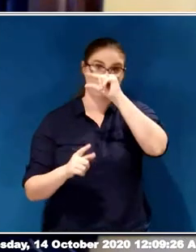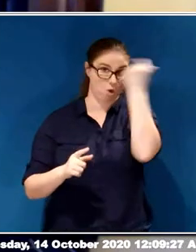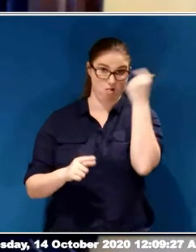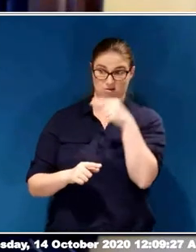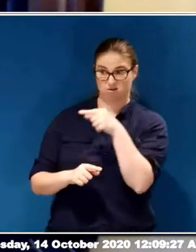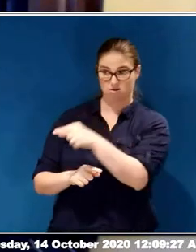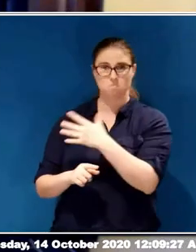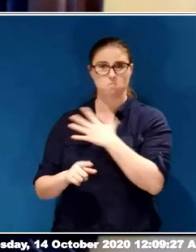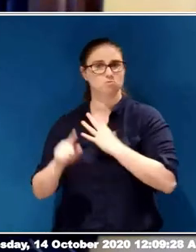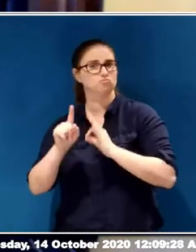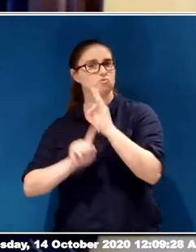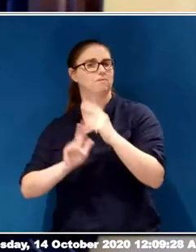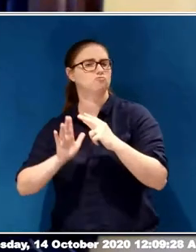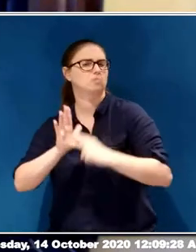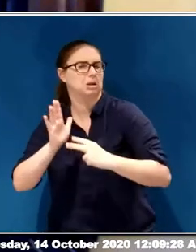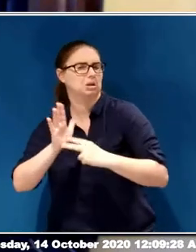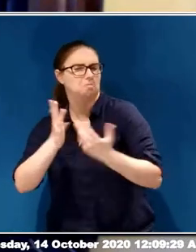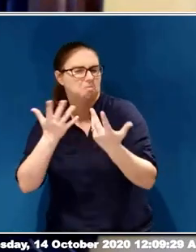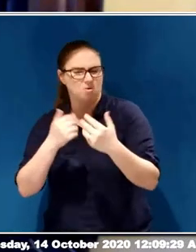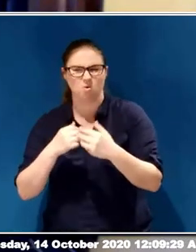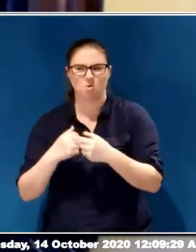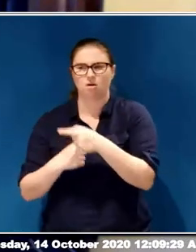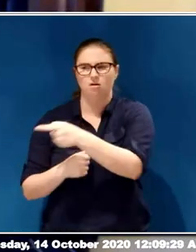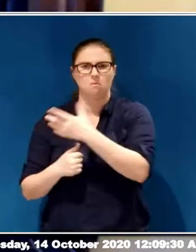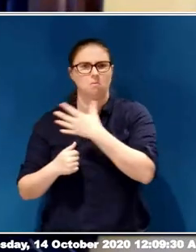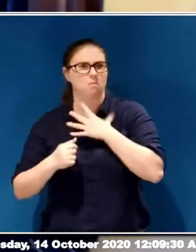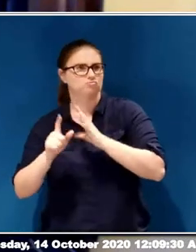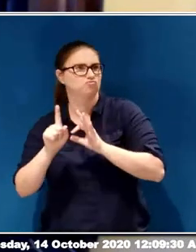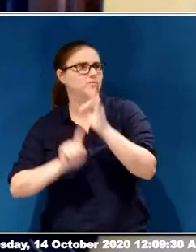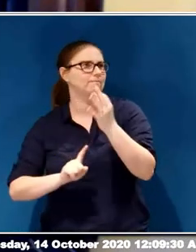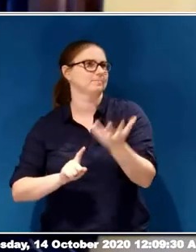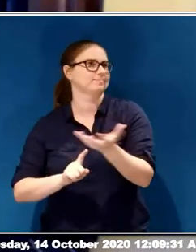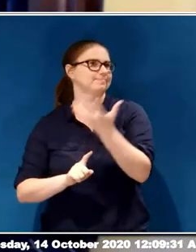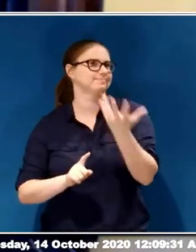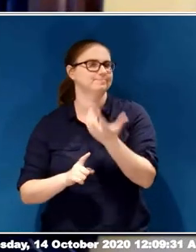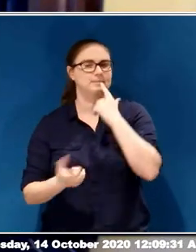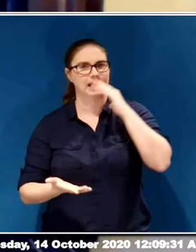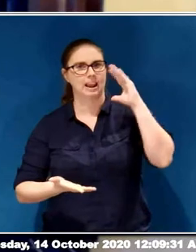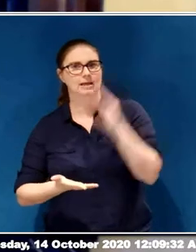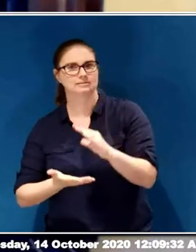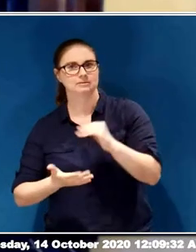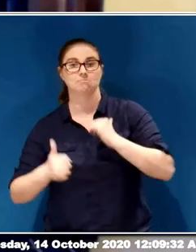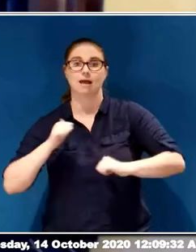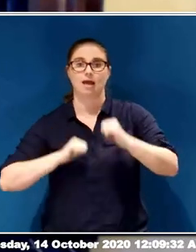to be less behavioural escalations, then you need to review the plan to check